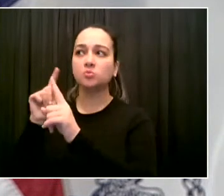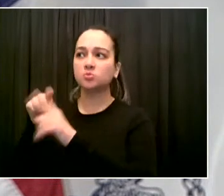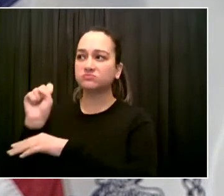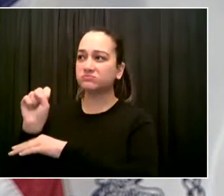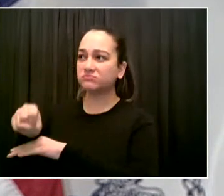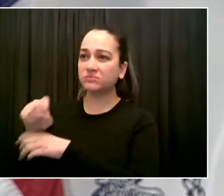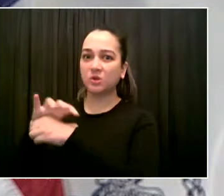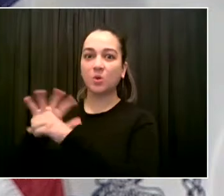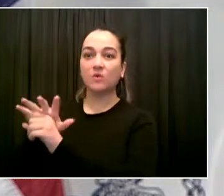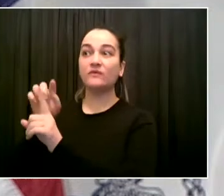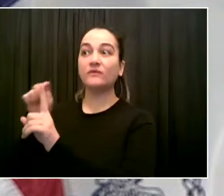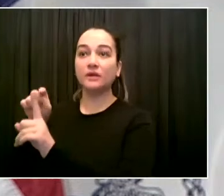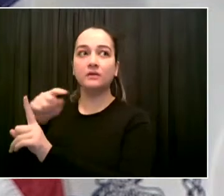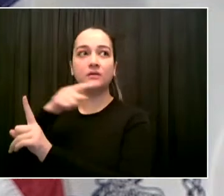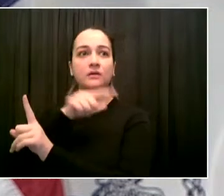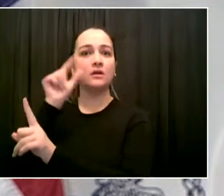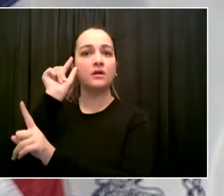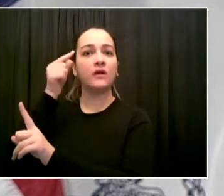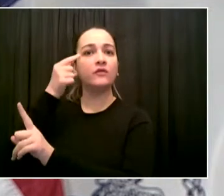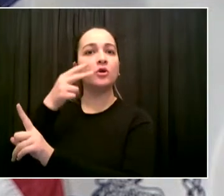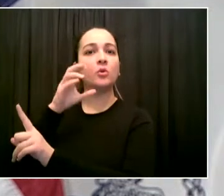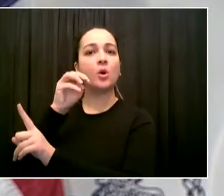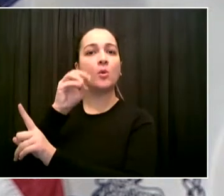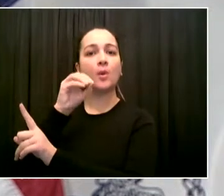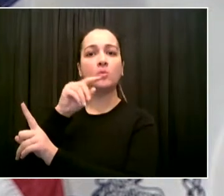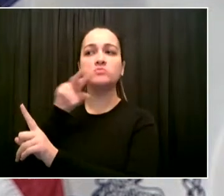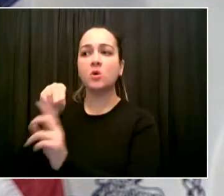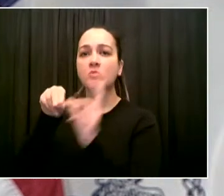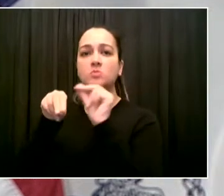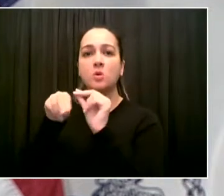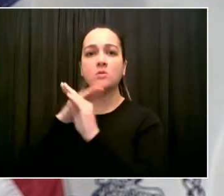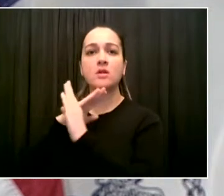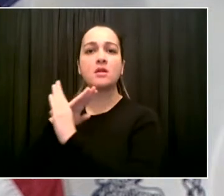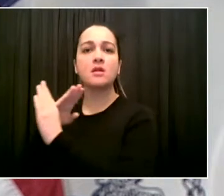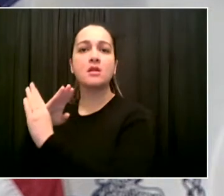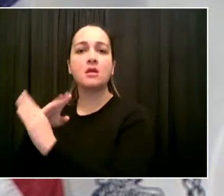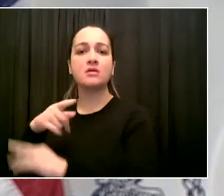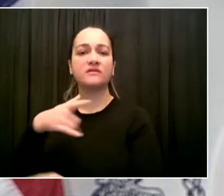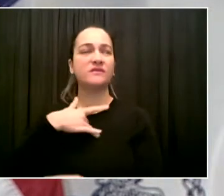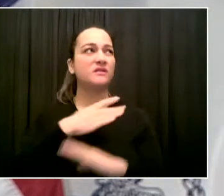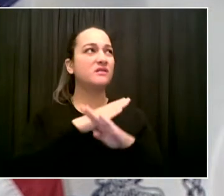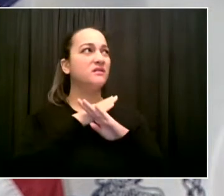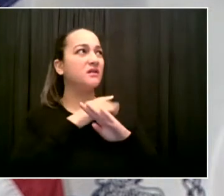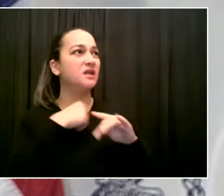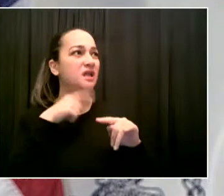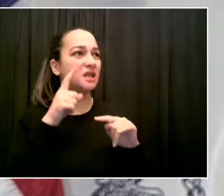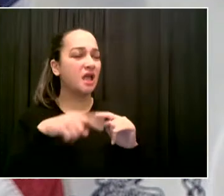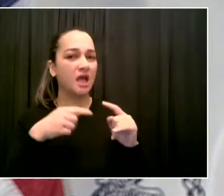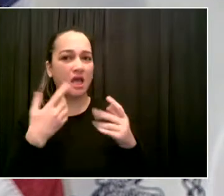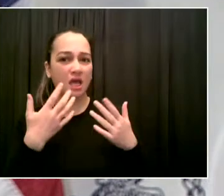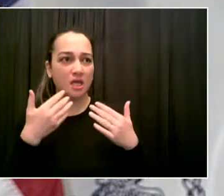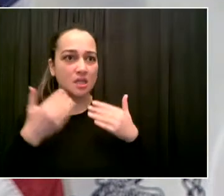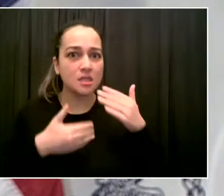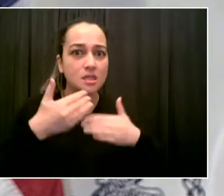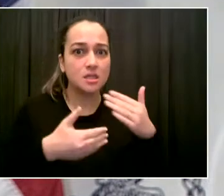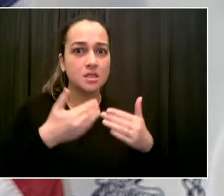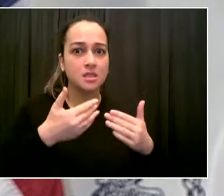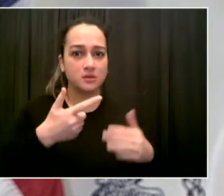HE IS LITERALLY IN THE WAY. HOW IS HE HOLDING UP YOUR EFFORT AND HOW